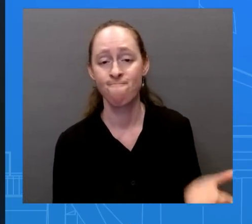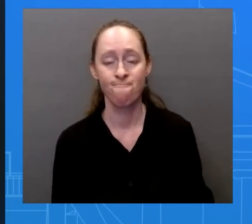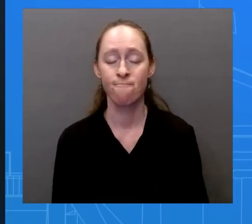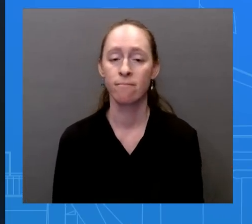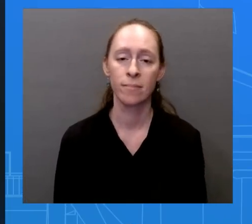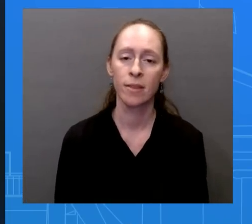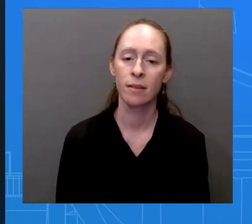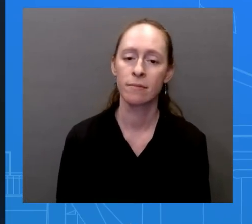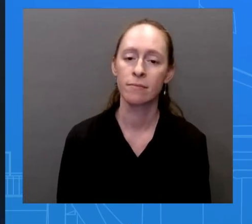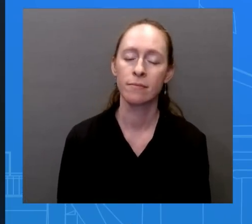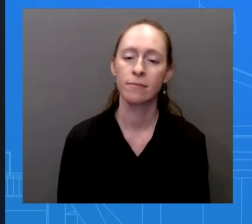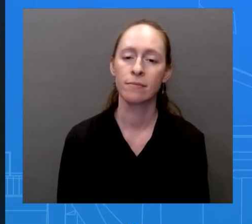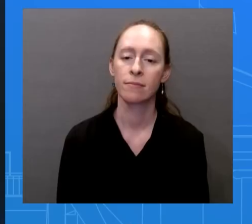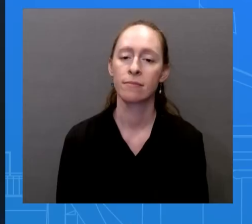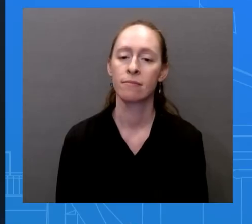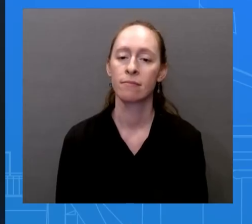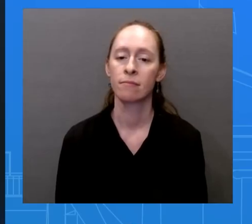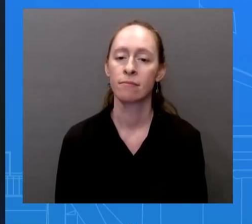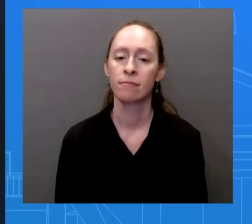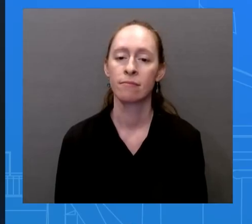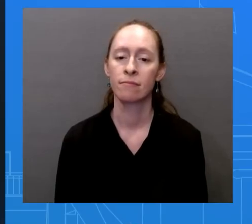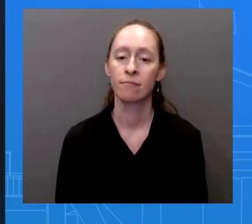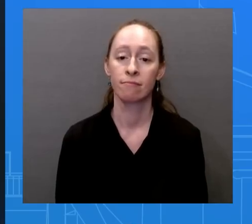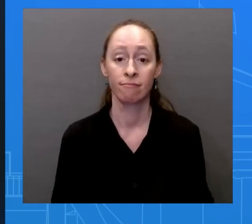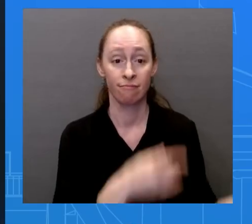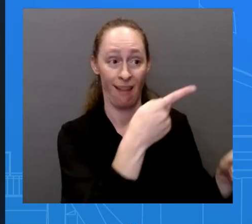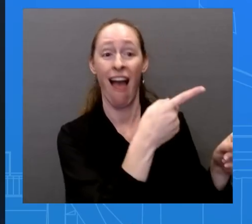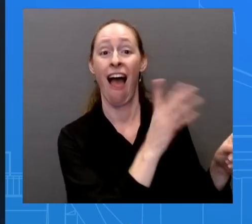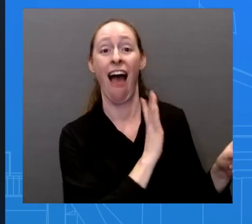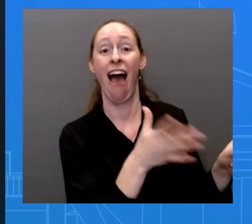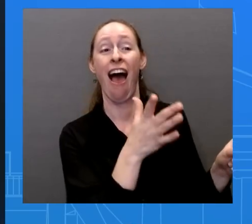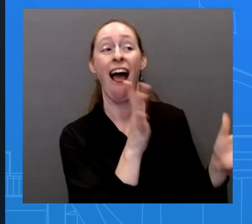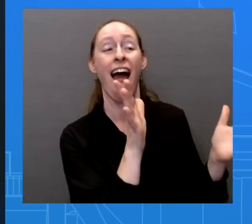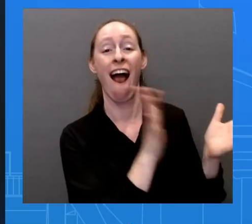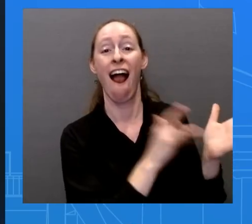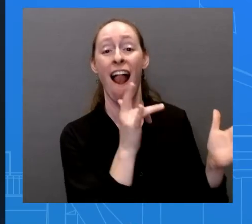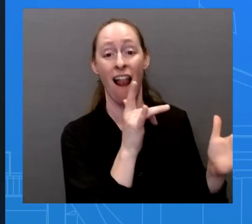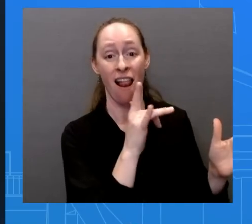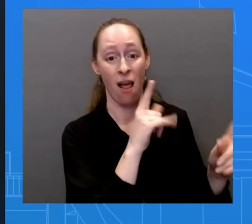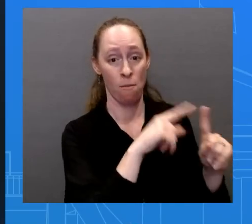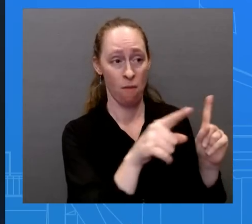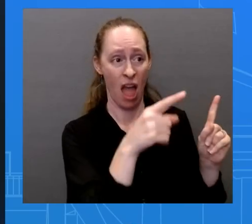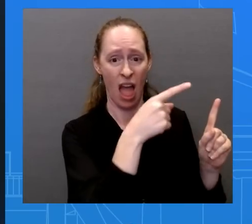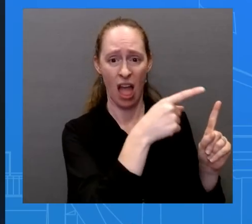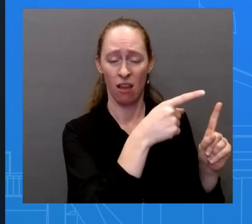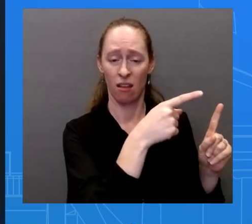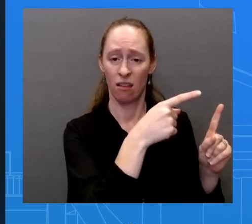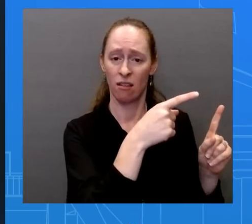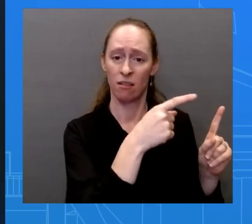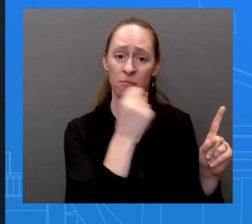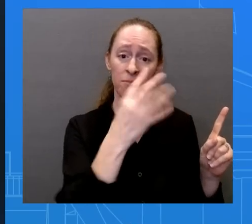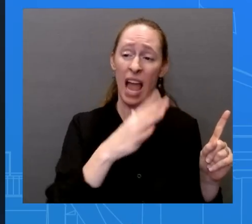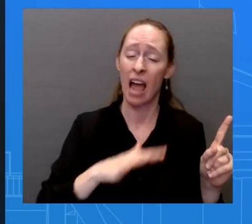middle and low economies, countries across the country. And that is a problem. The Press: And who is leading the review?